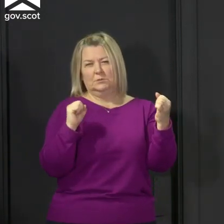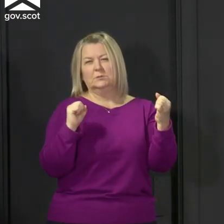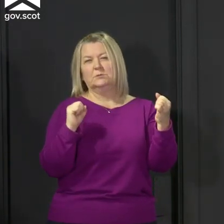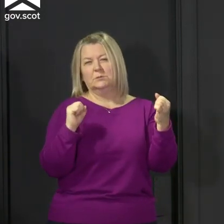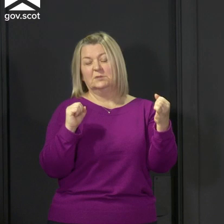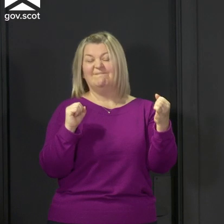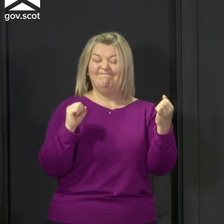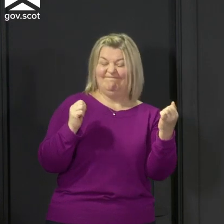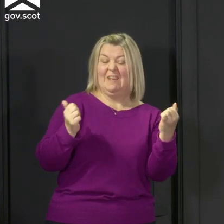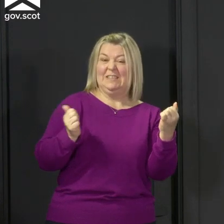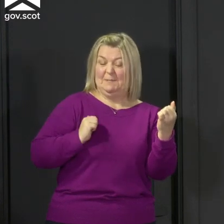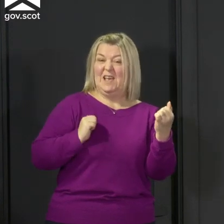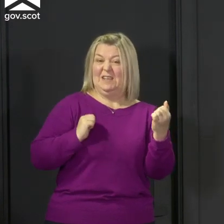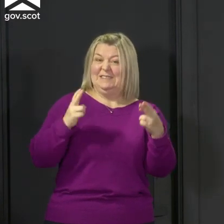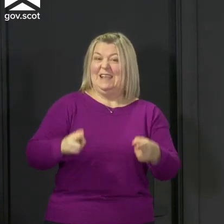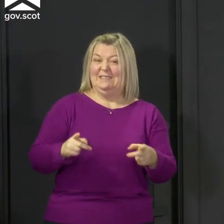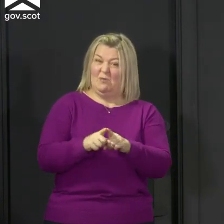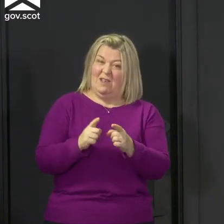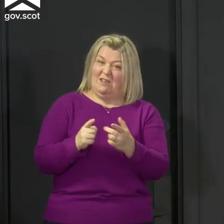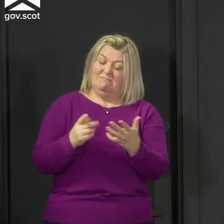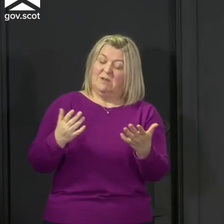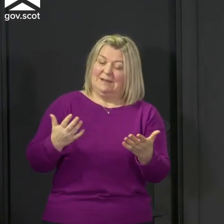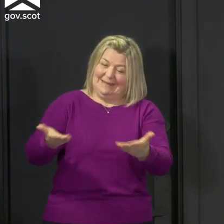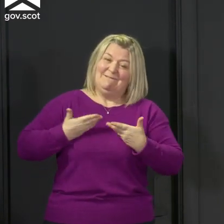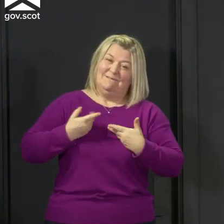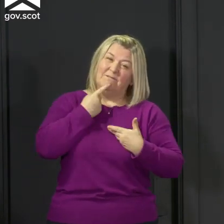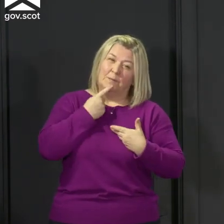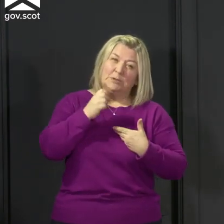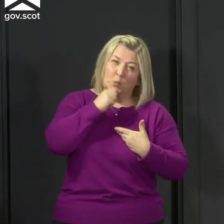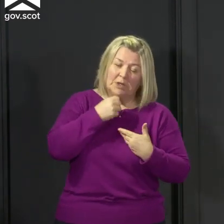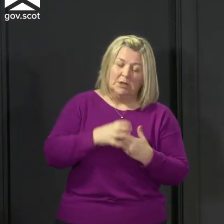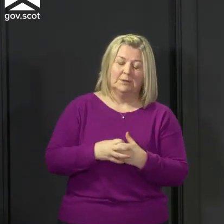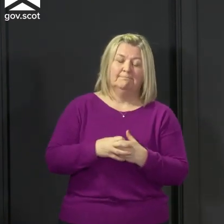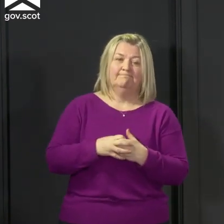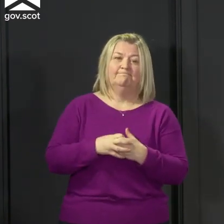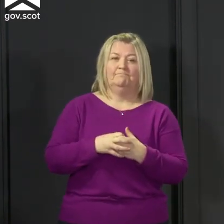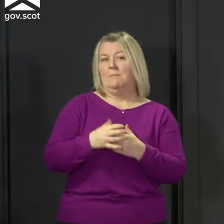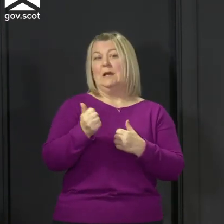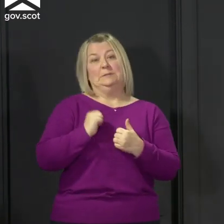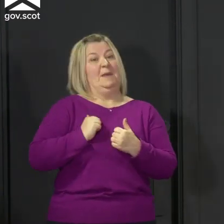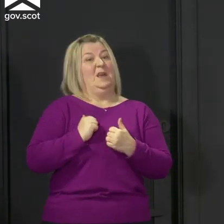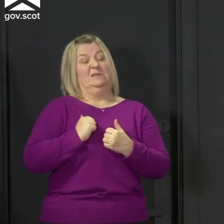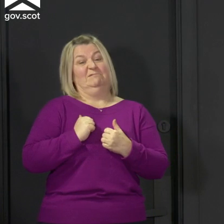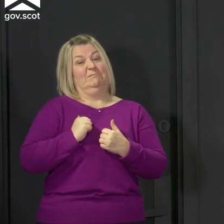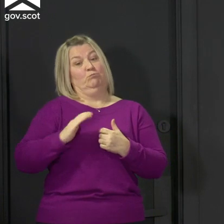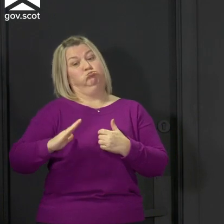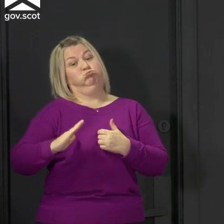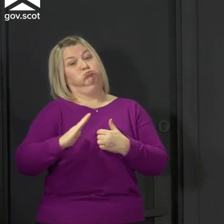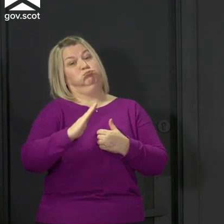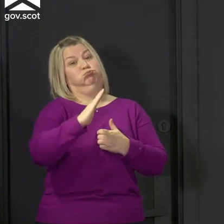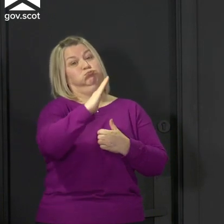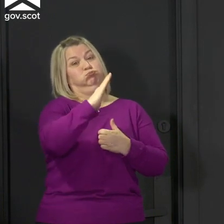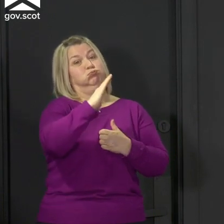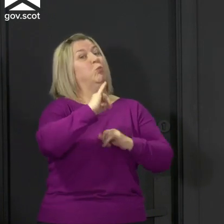sadly the number of deaths. There is almost certainly worse still to come before we turn